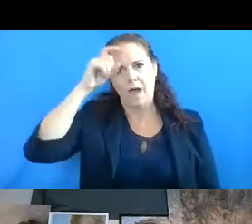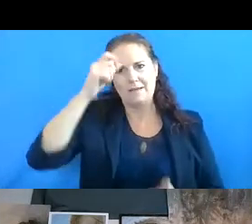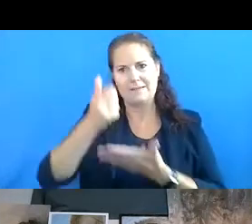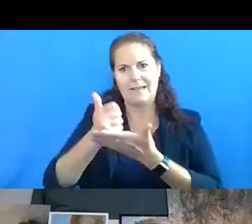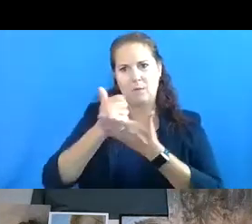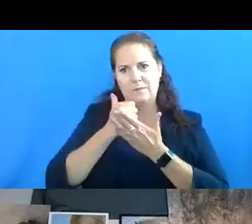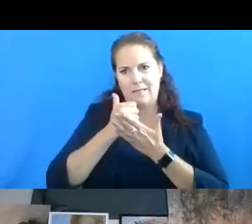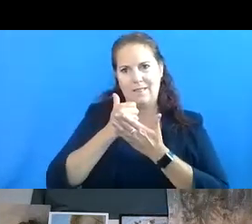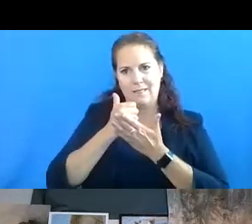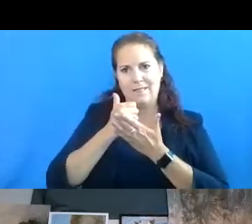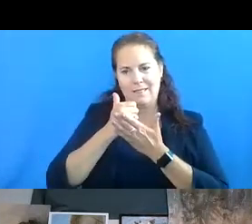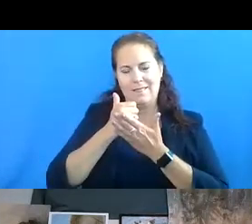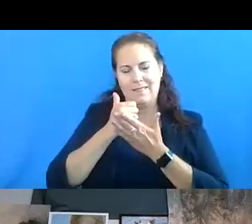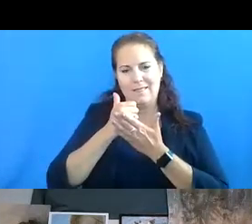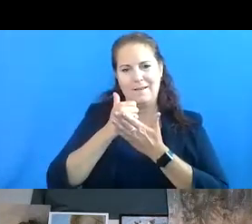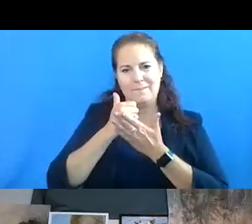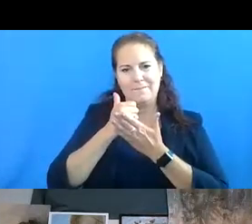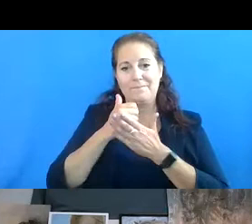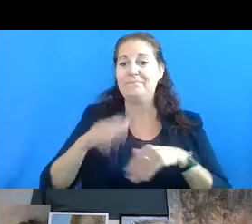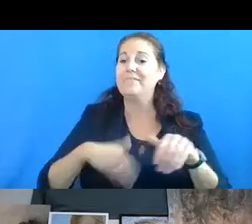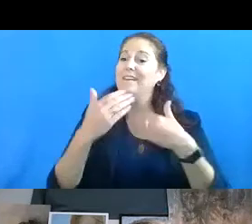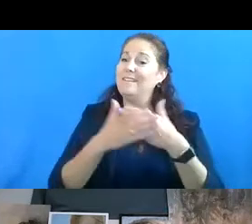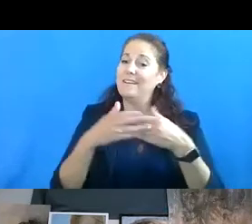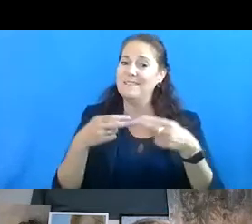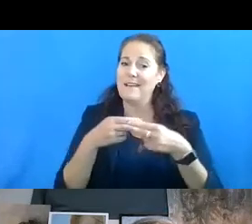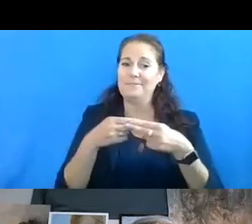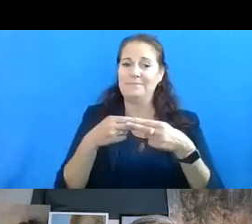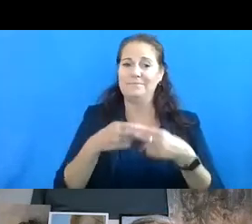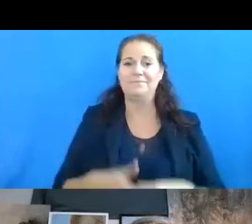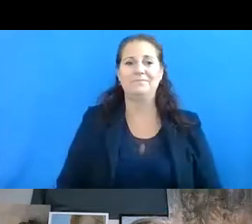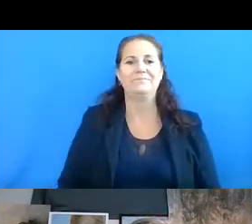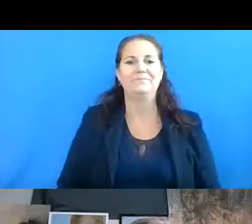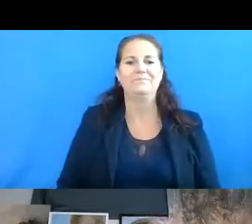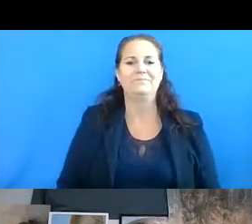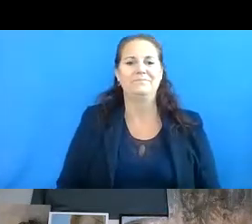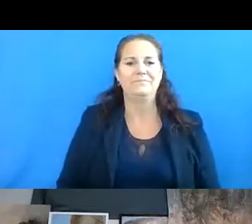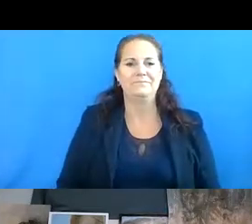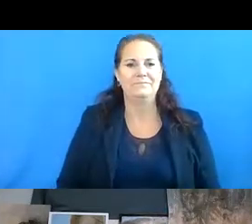So, next slide.